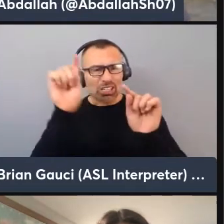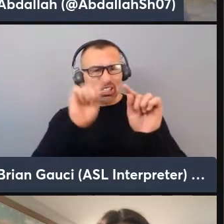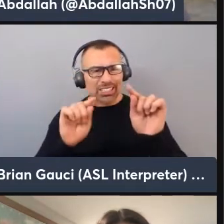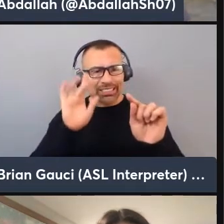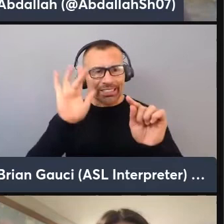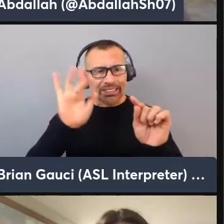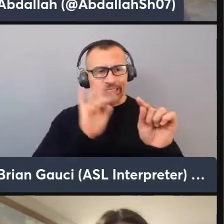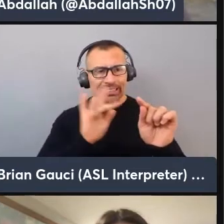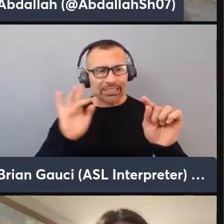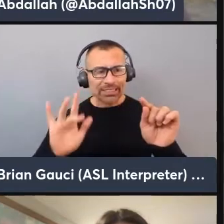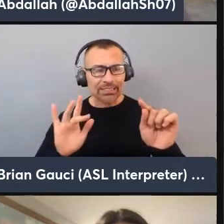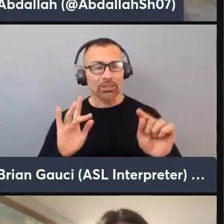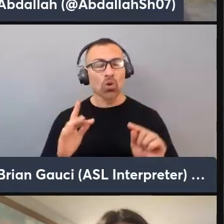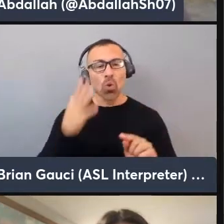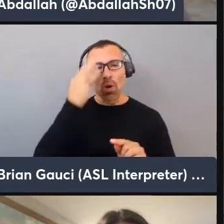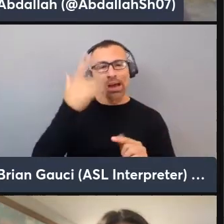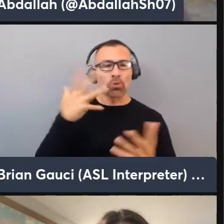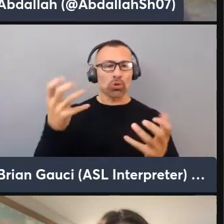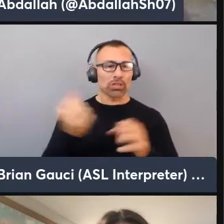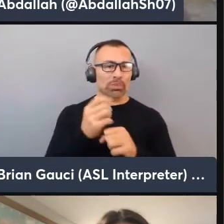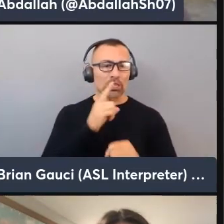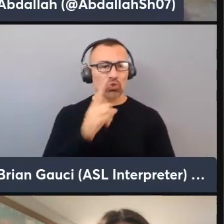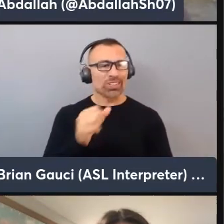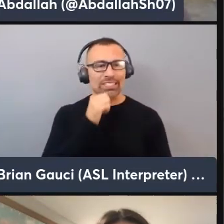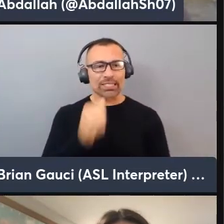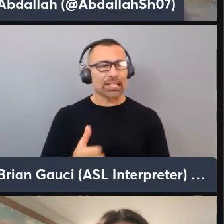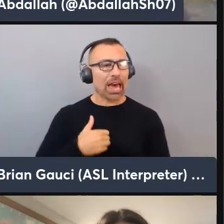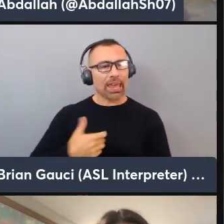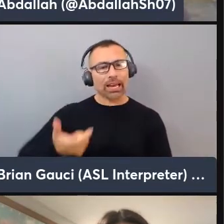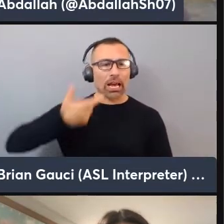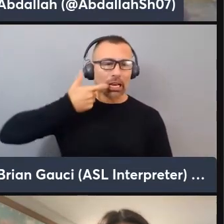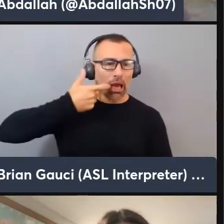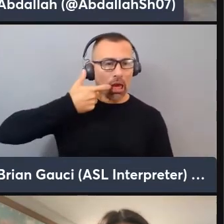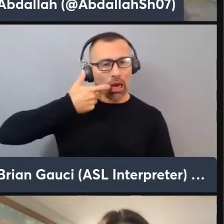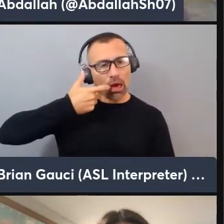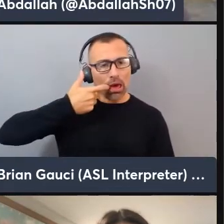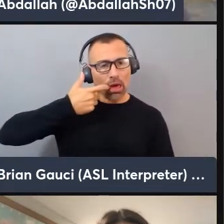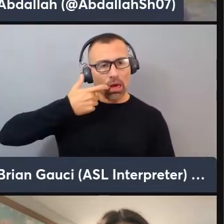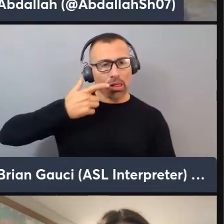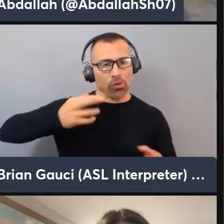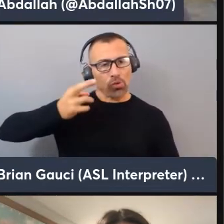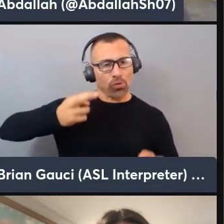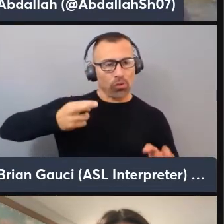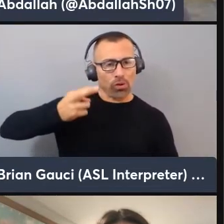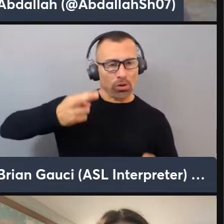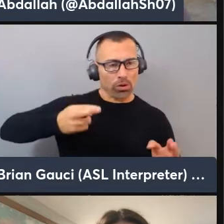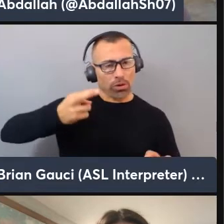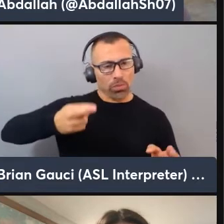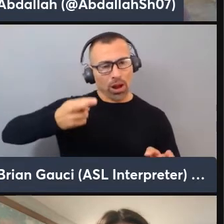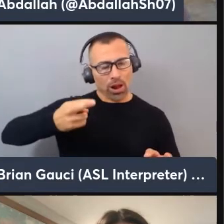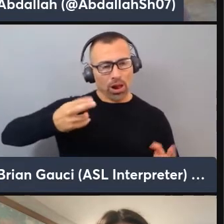and not some sort of like crawler robot or something like that, trying to basically un-authentically access